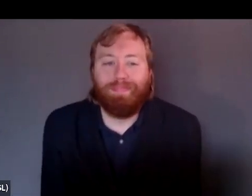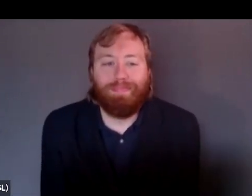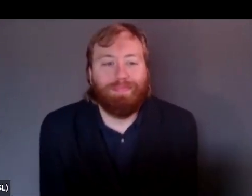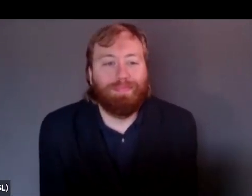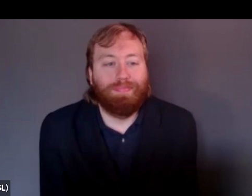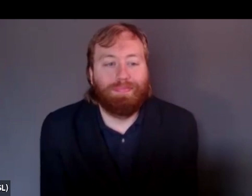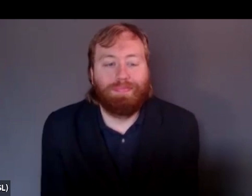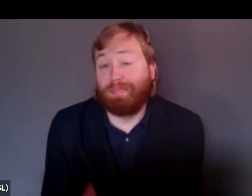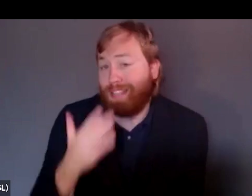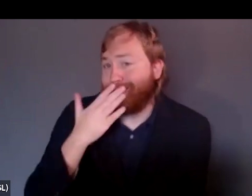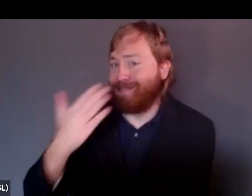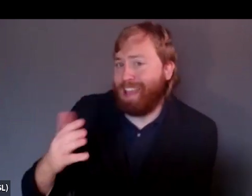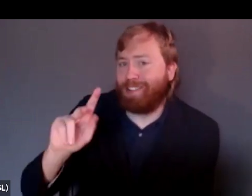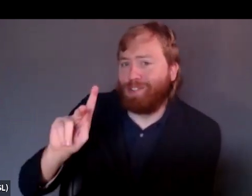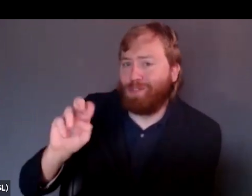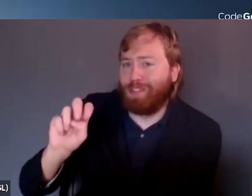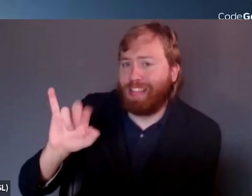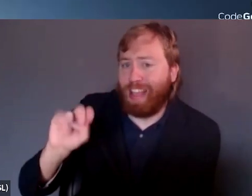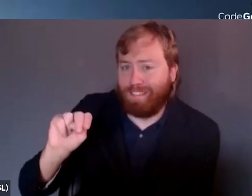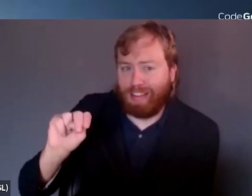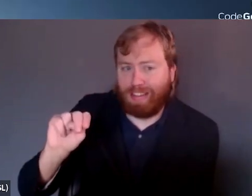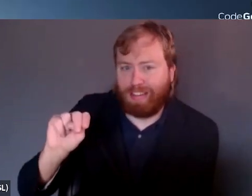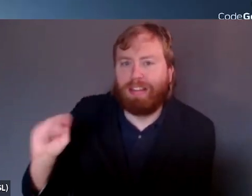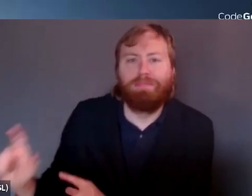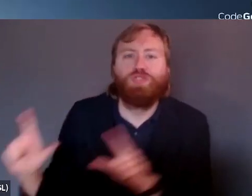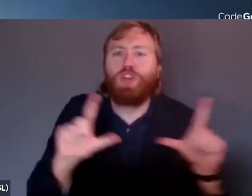Thank you, Kevin. Share my screen.